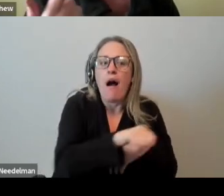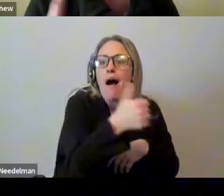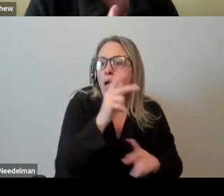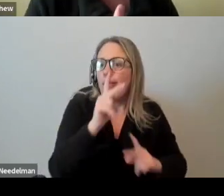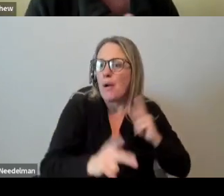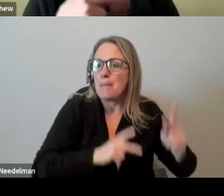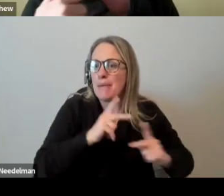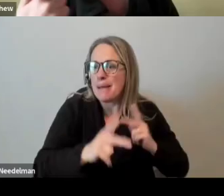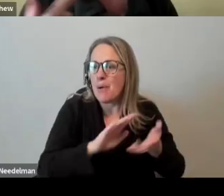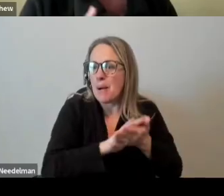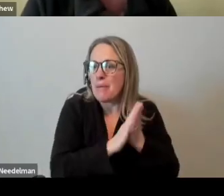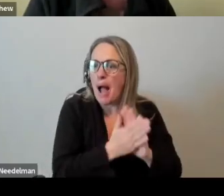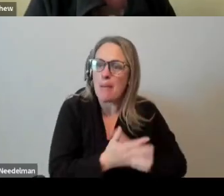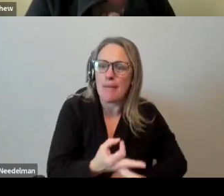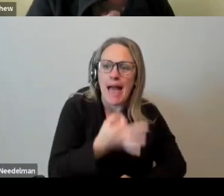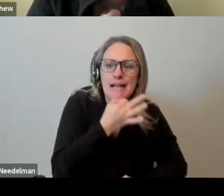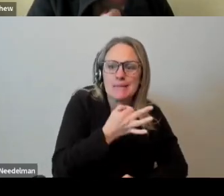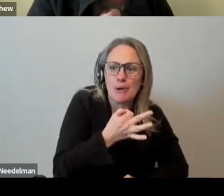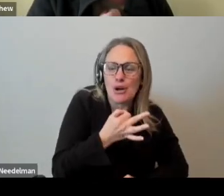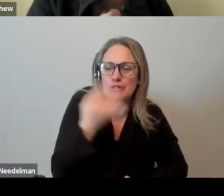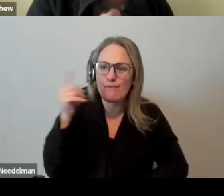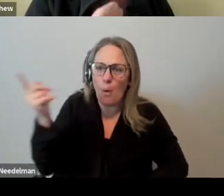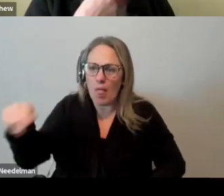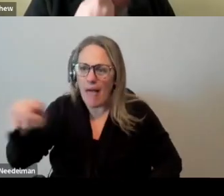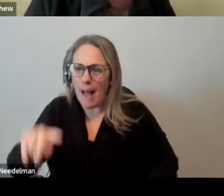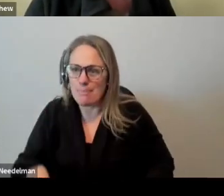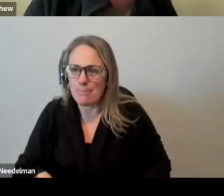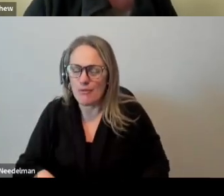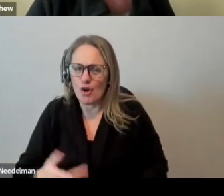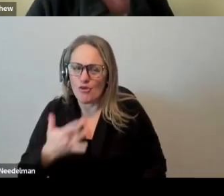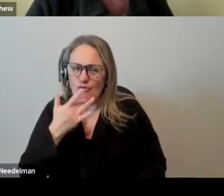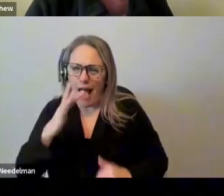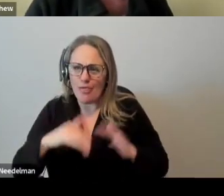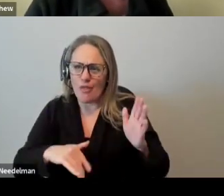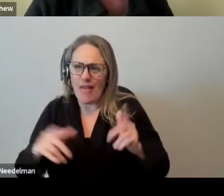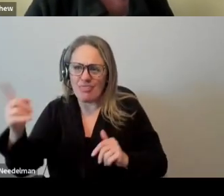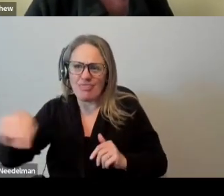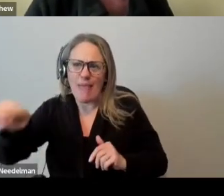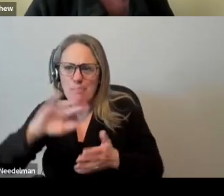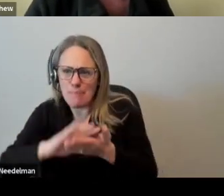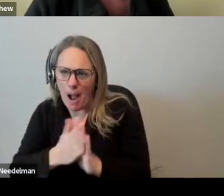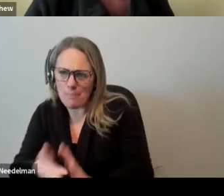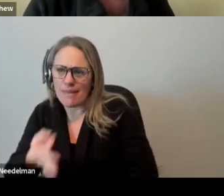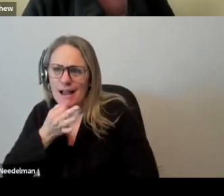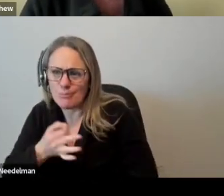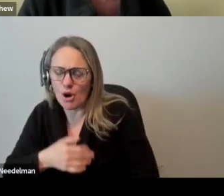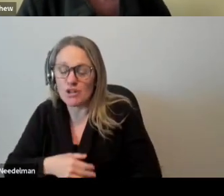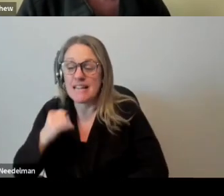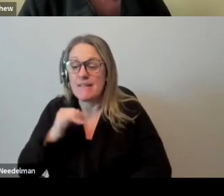than disabled people being seen as the experts of themselves. And if you are doing accessibility work, if you wanna teach access